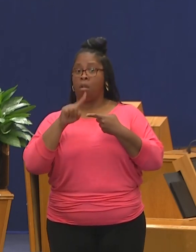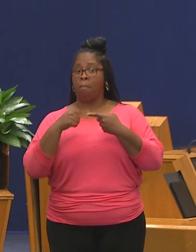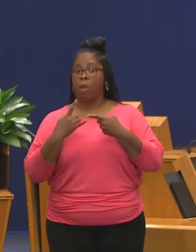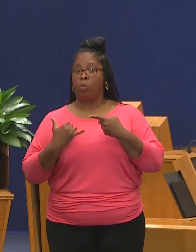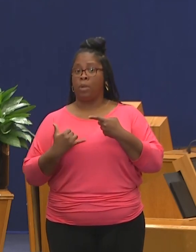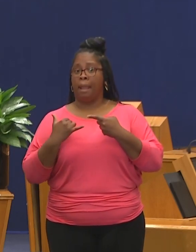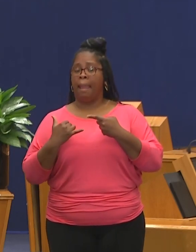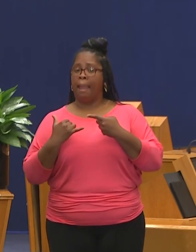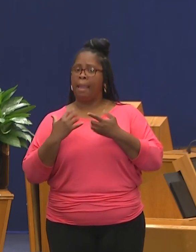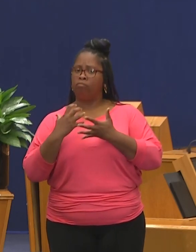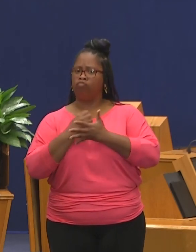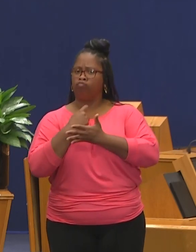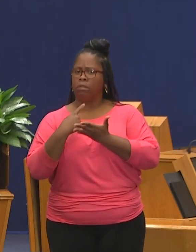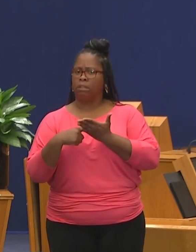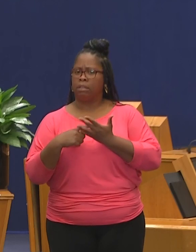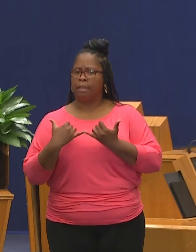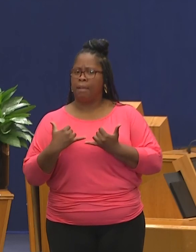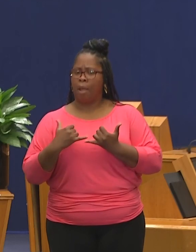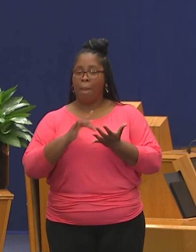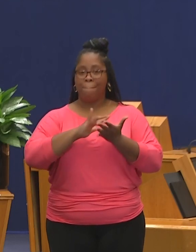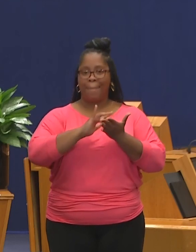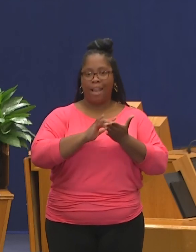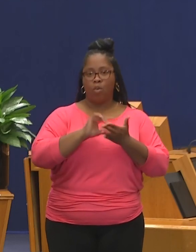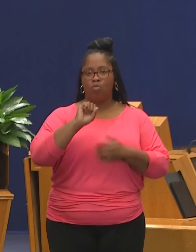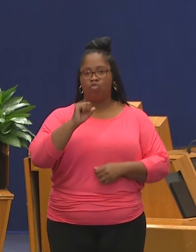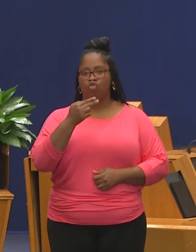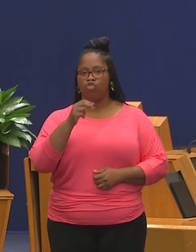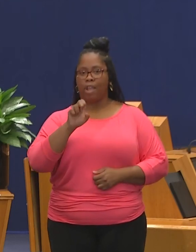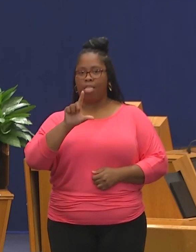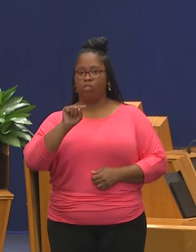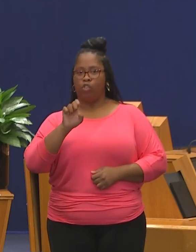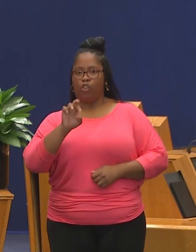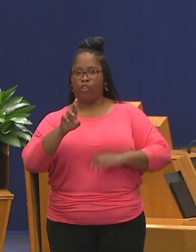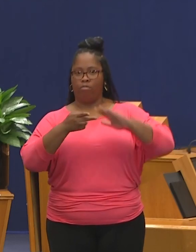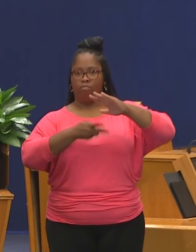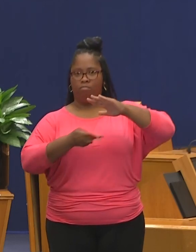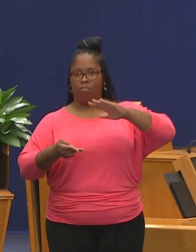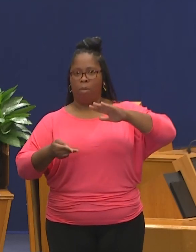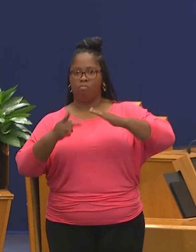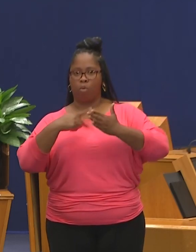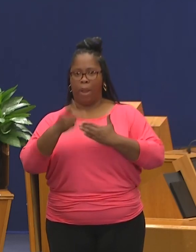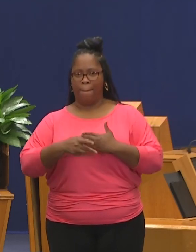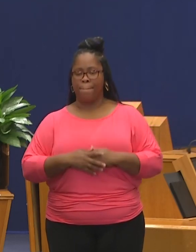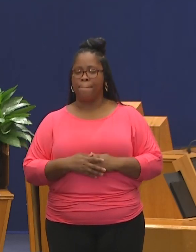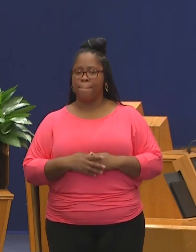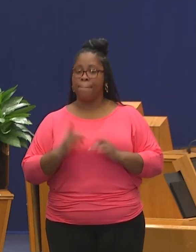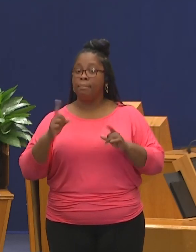FACTORS I'D LIKE TO TAKE TODAY A FEW MOMENTS TO DISCUSS AND IT'S